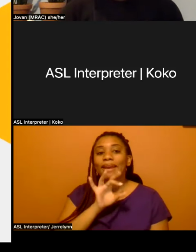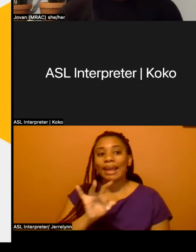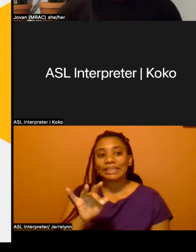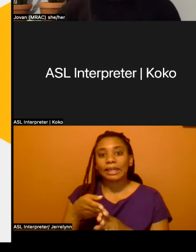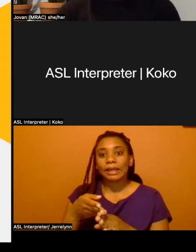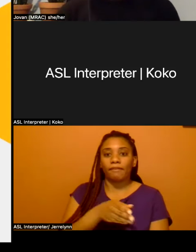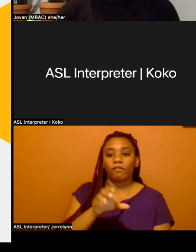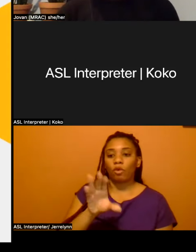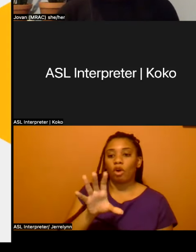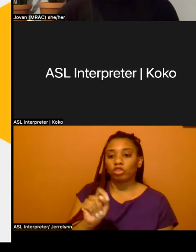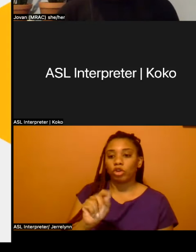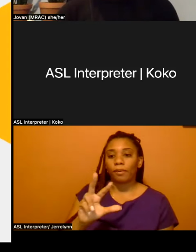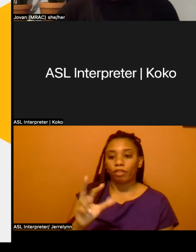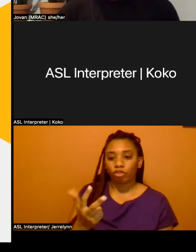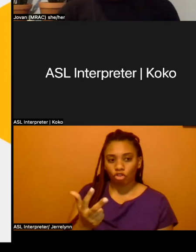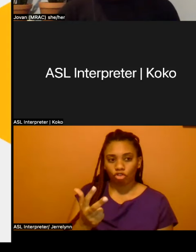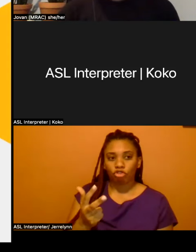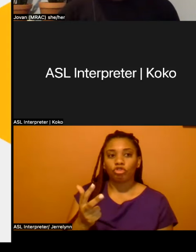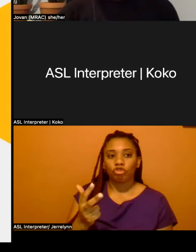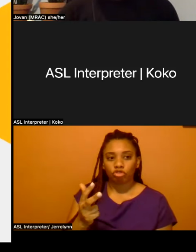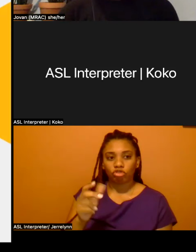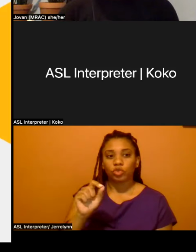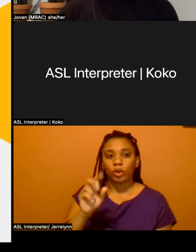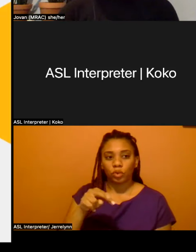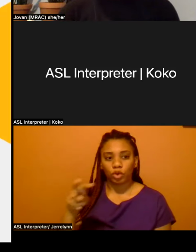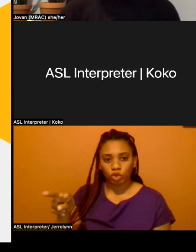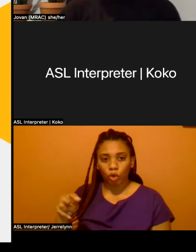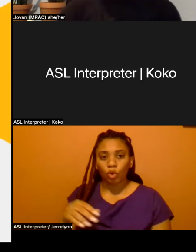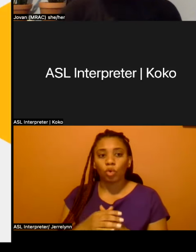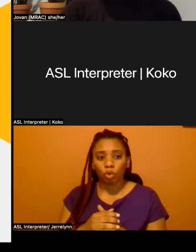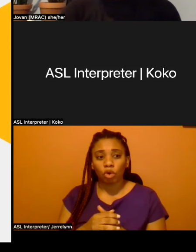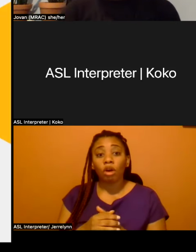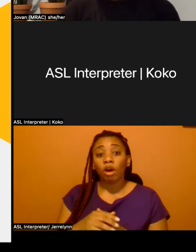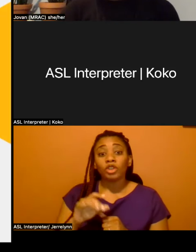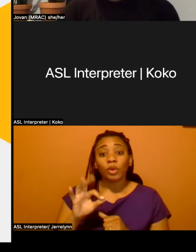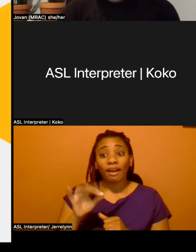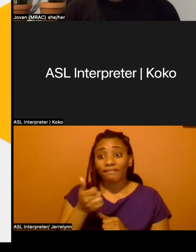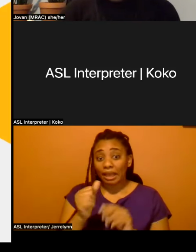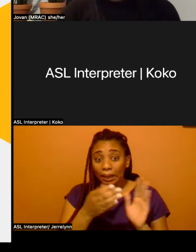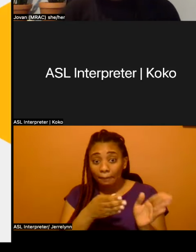Artists currently enrolled, or with plans to be enrolled before 2025